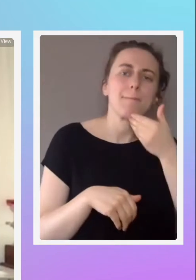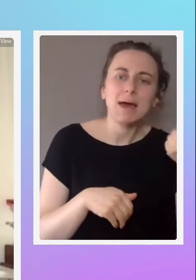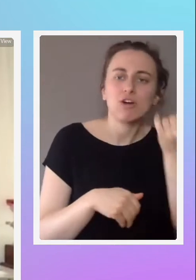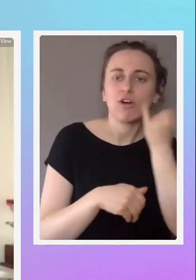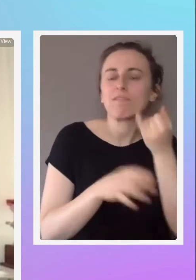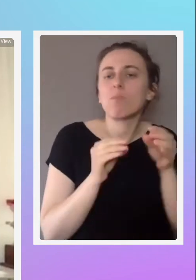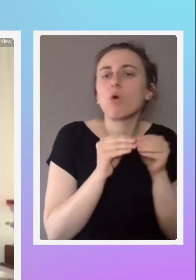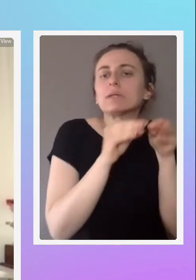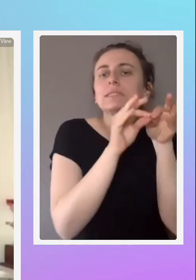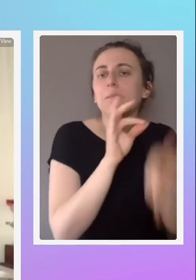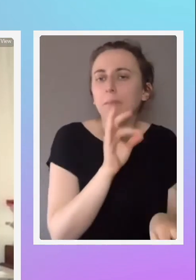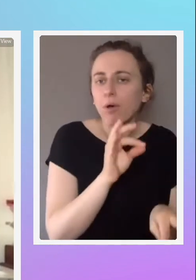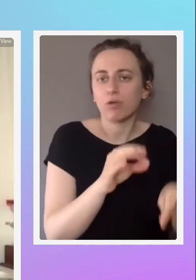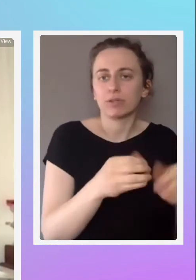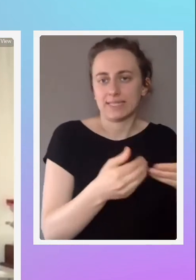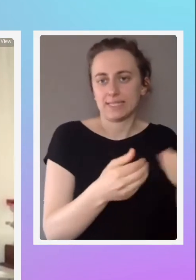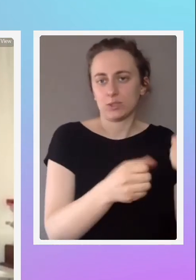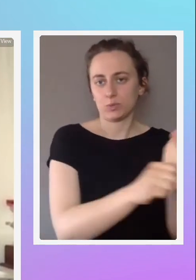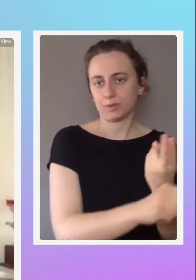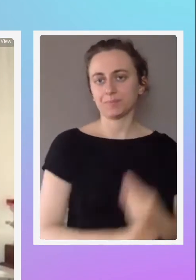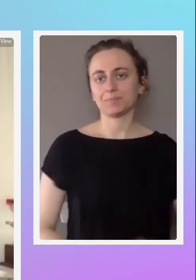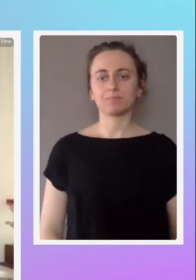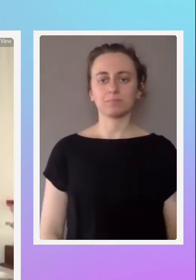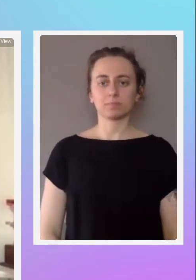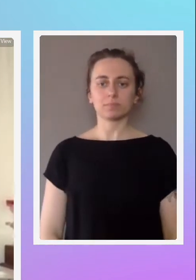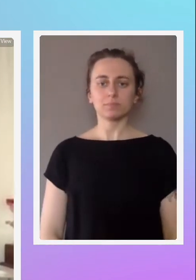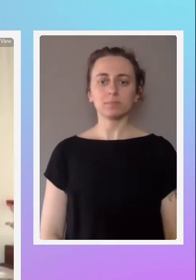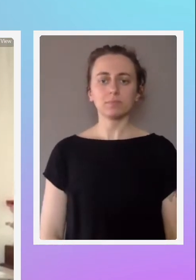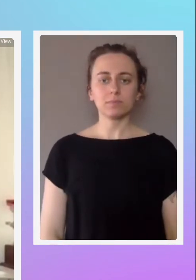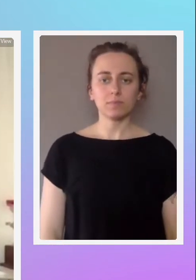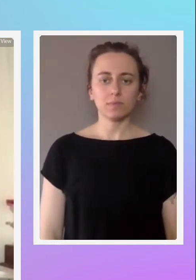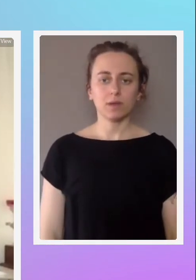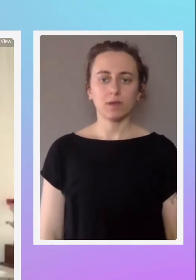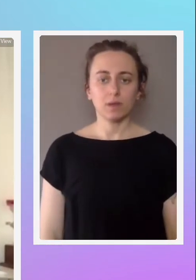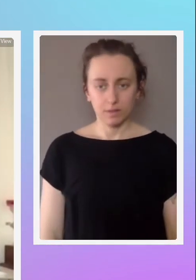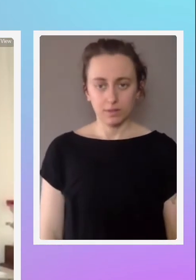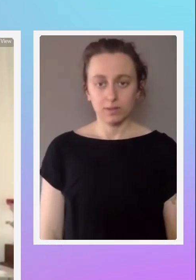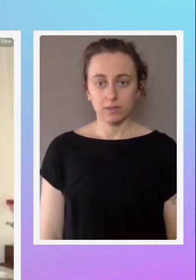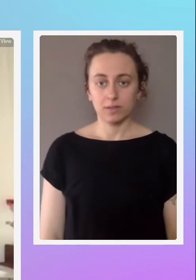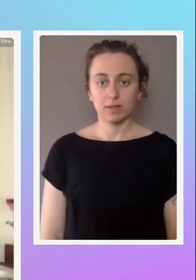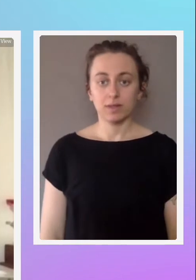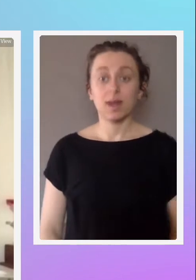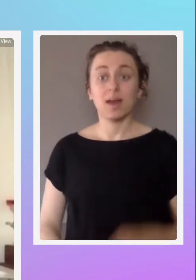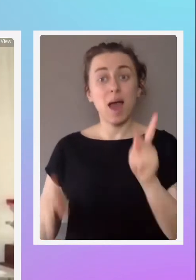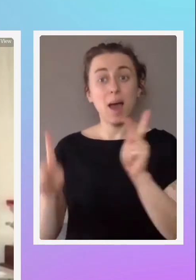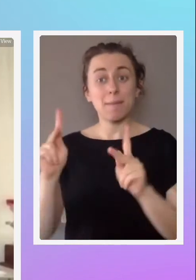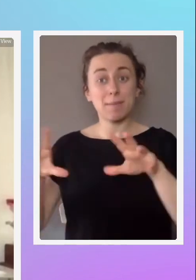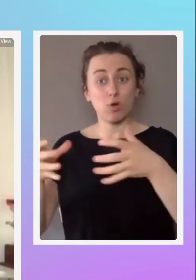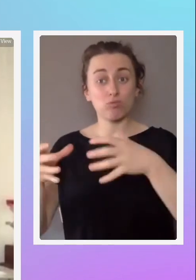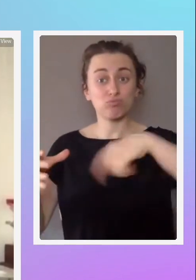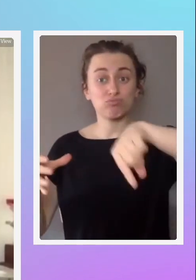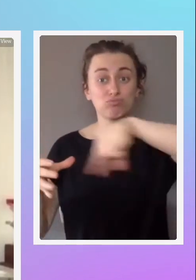I'm sure that everyone who has a visual impairment would appreciate that any image